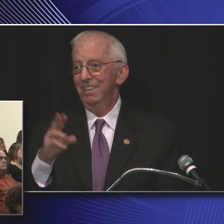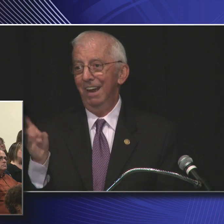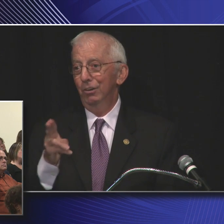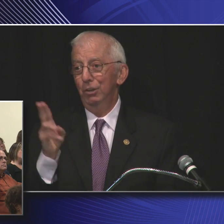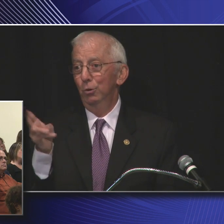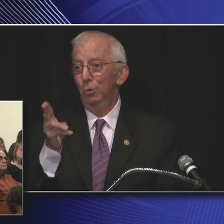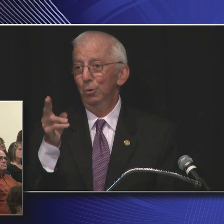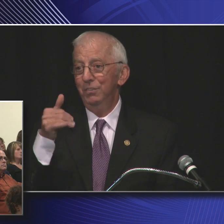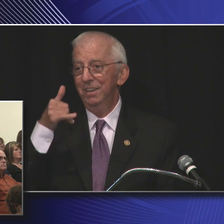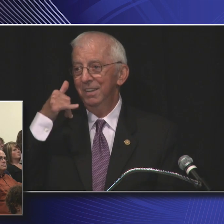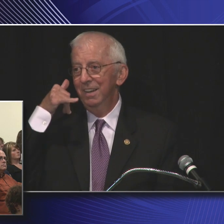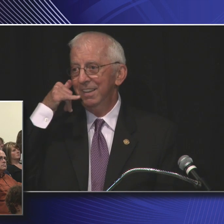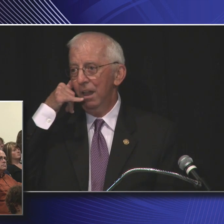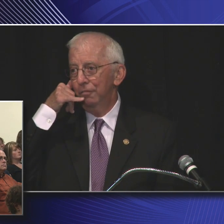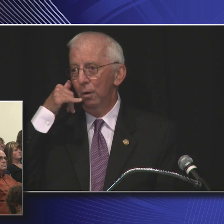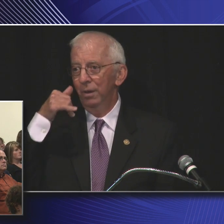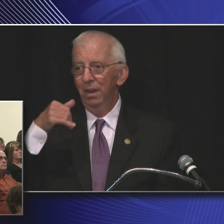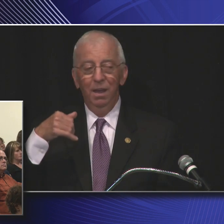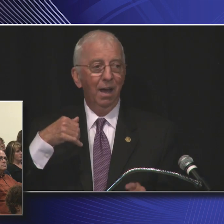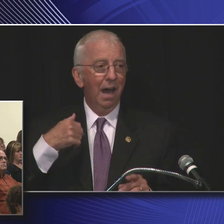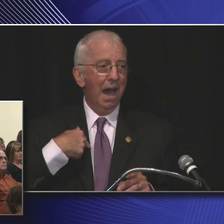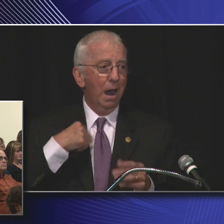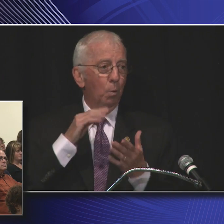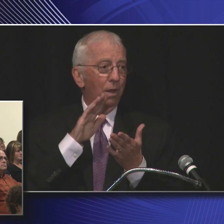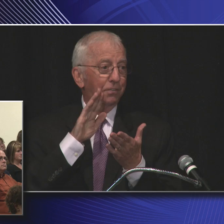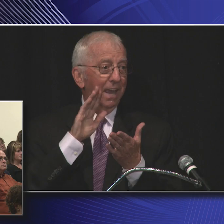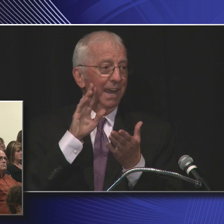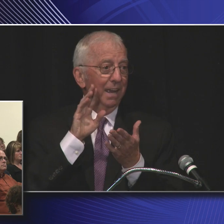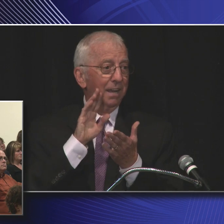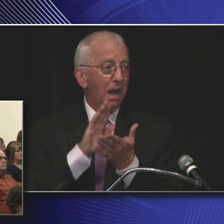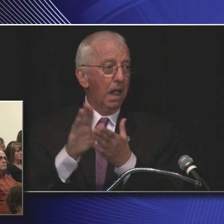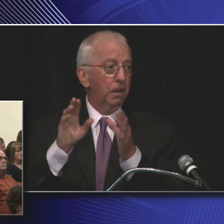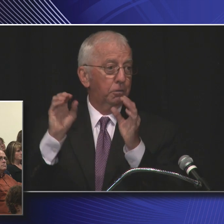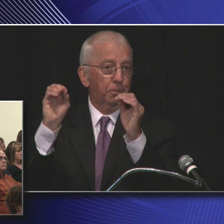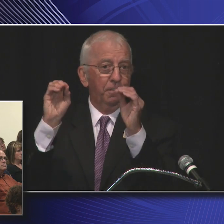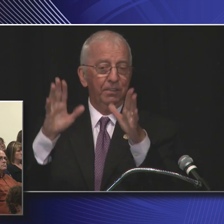never used a telephone. I was a college professor